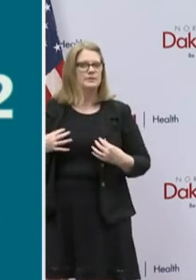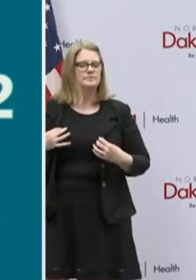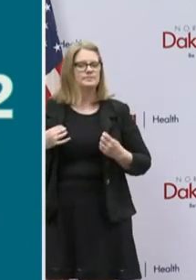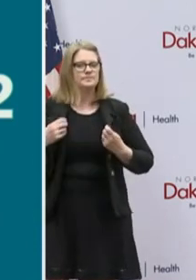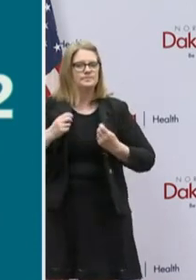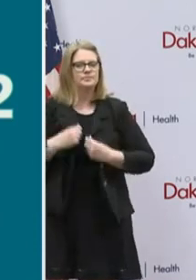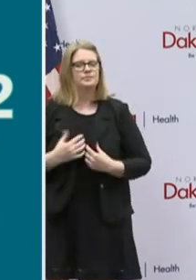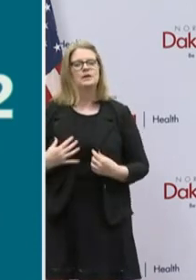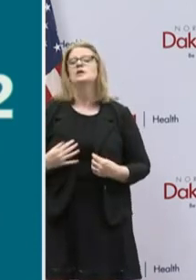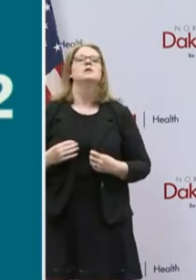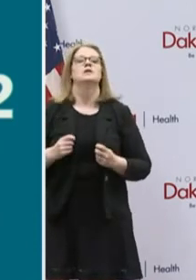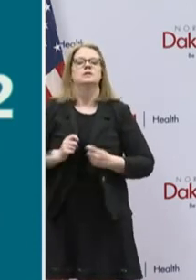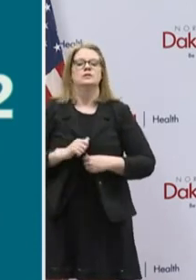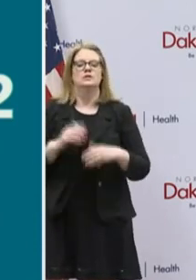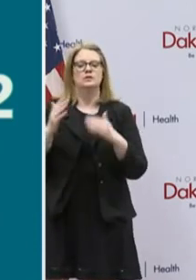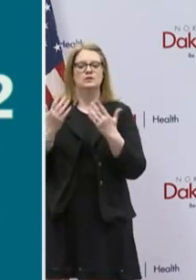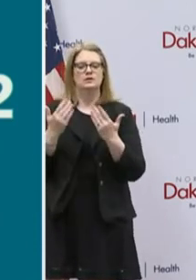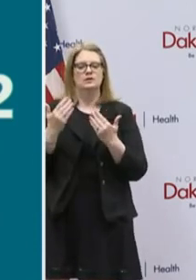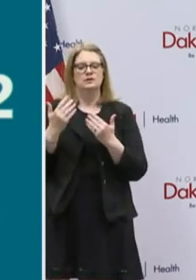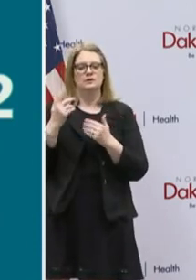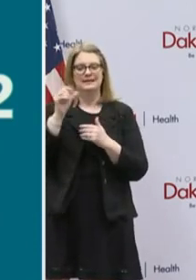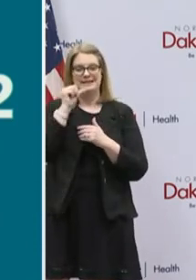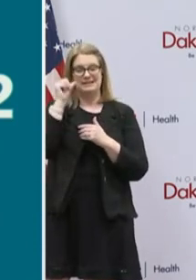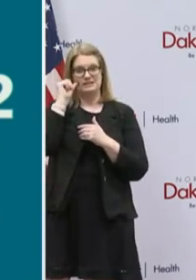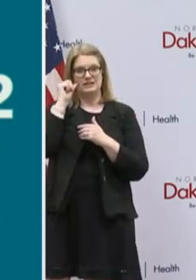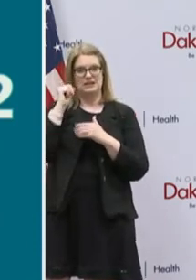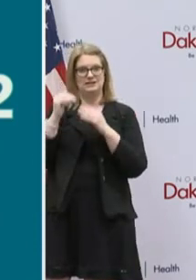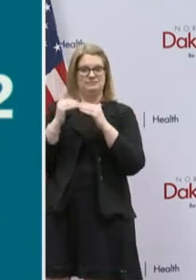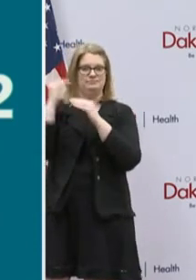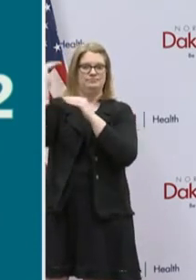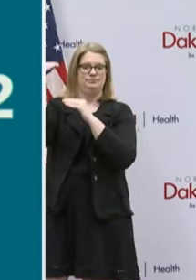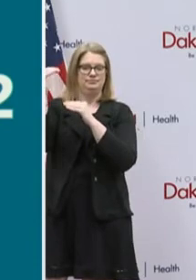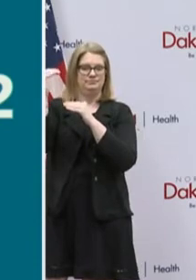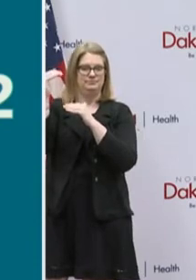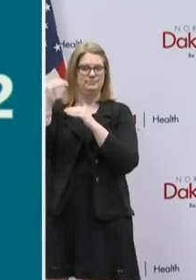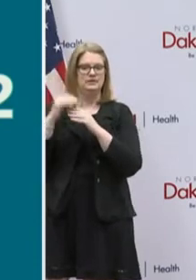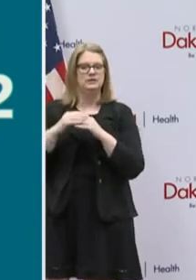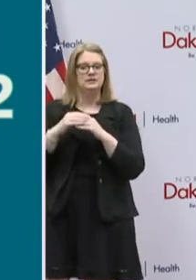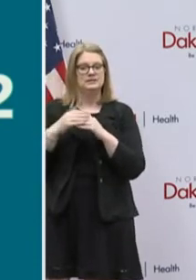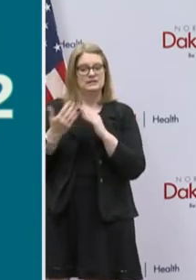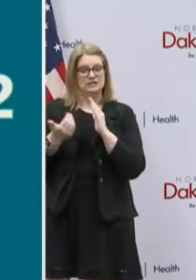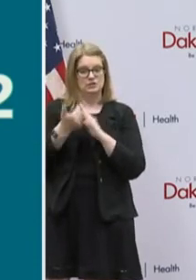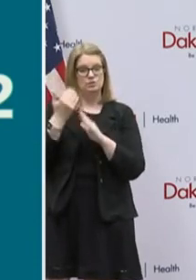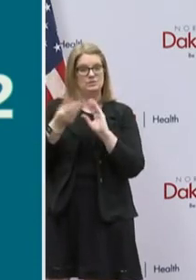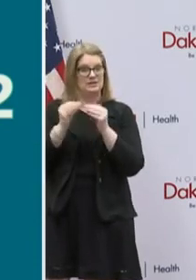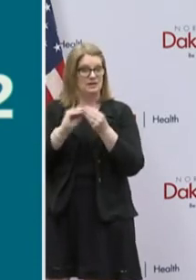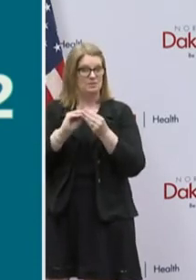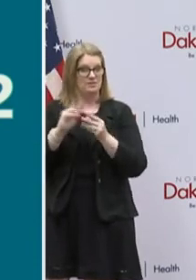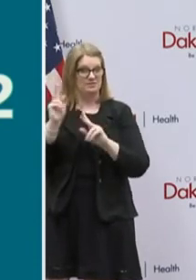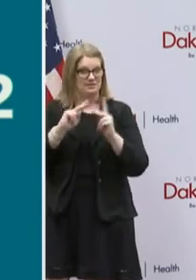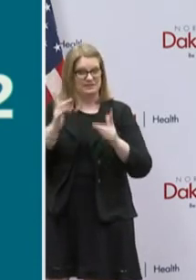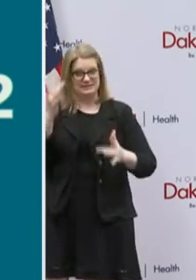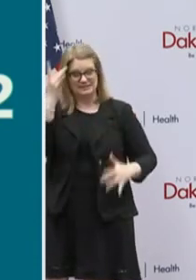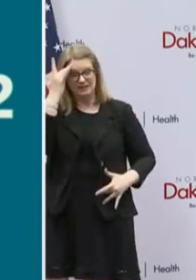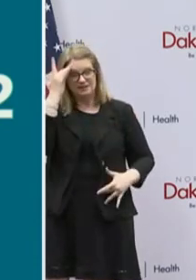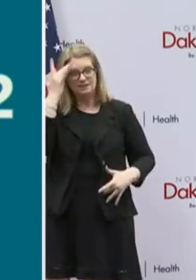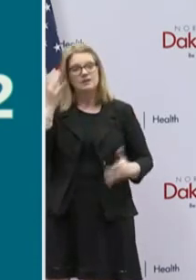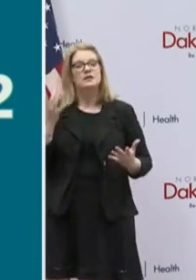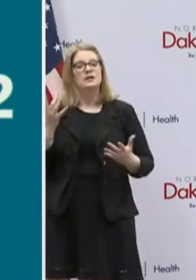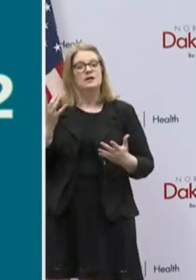WE SEE A JUMP IN THE NUMBER OF ACTIVE CASES INCREASING OVER 60 FROM YESTERDAY, THIS REACHES A